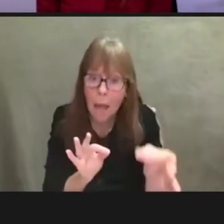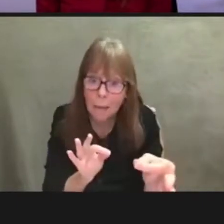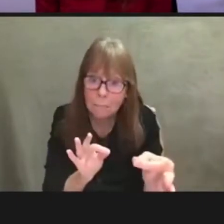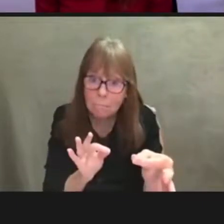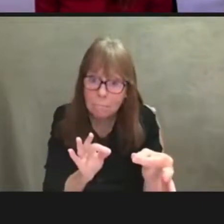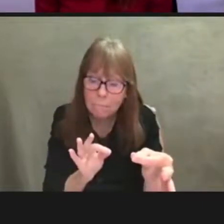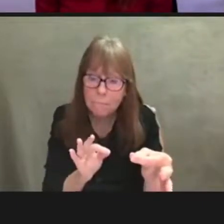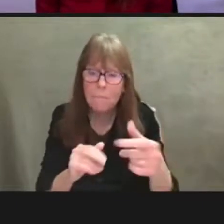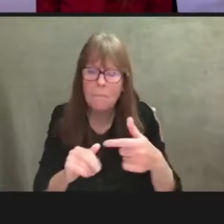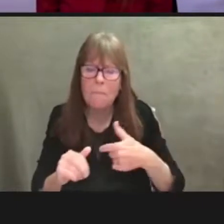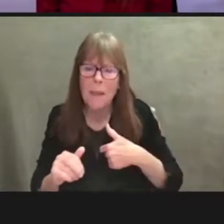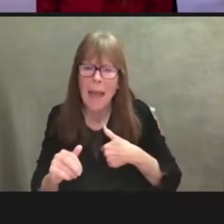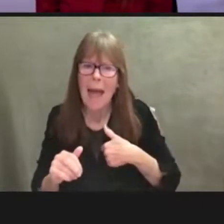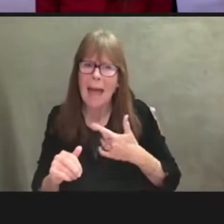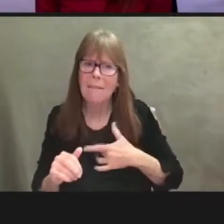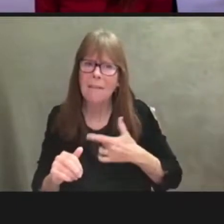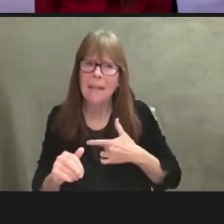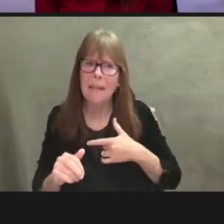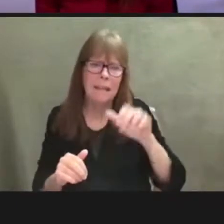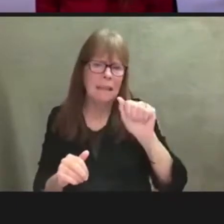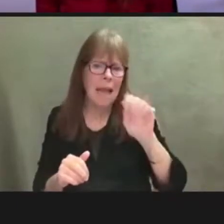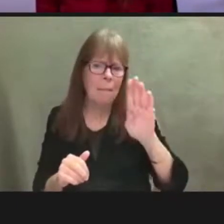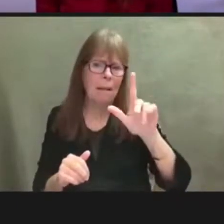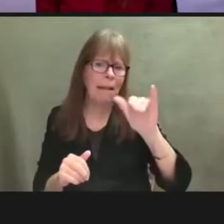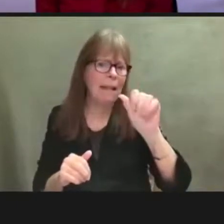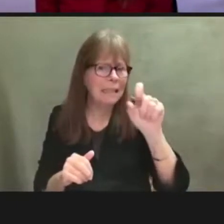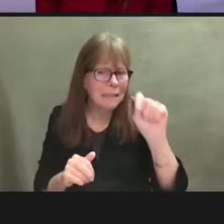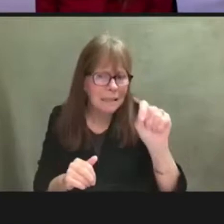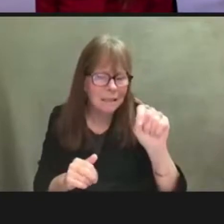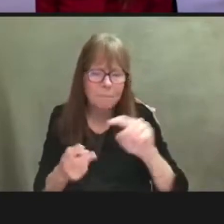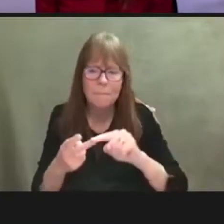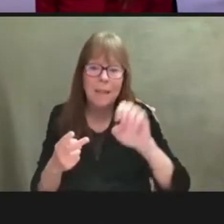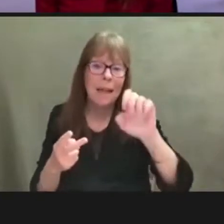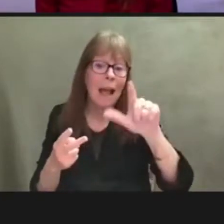I see this as ableist, classist, and racist.